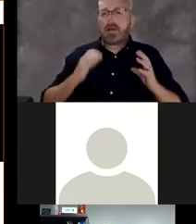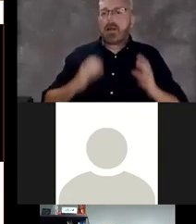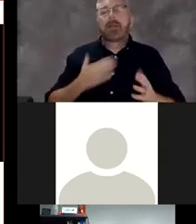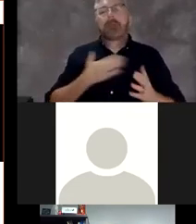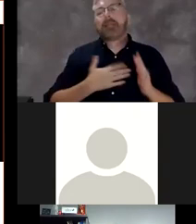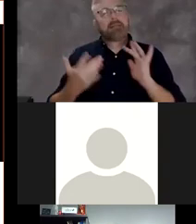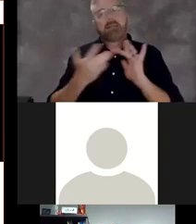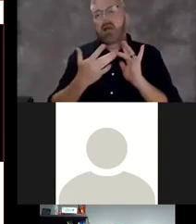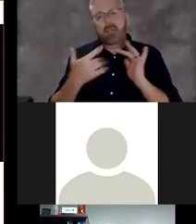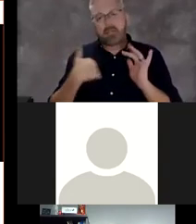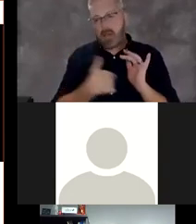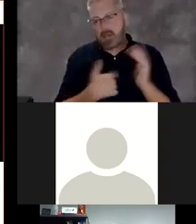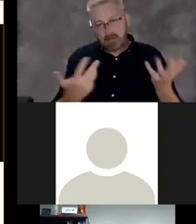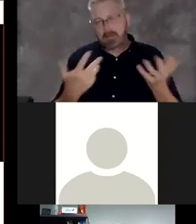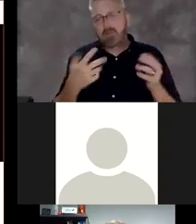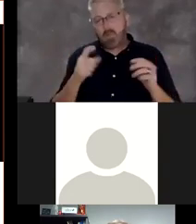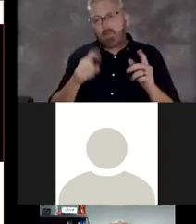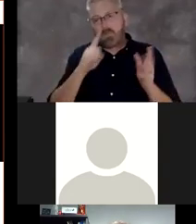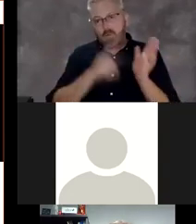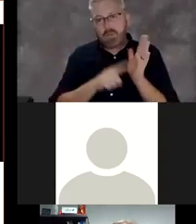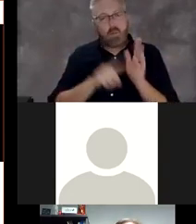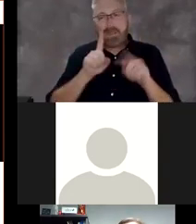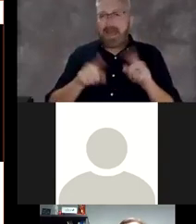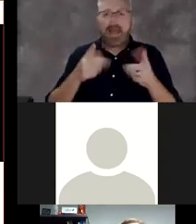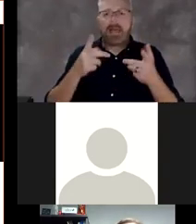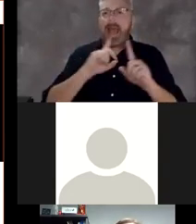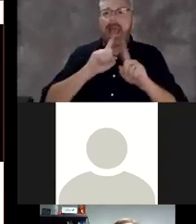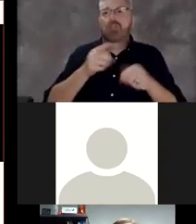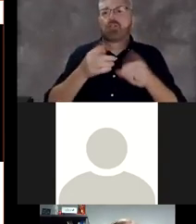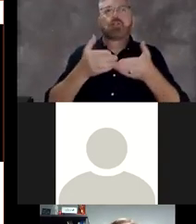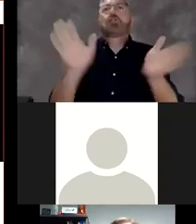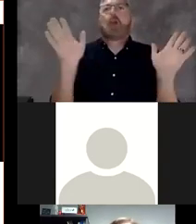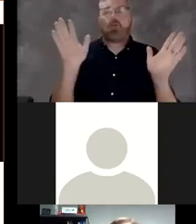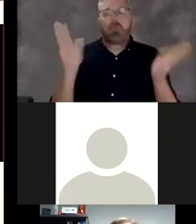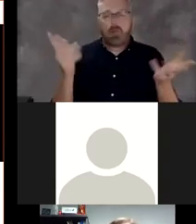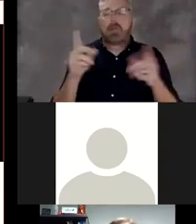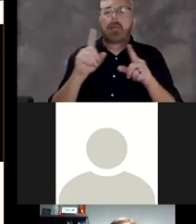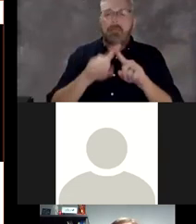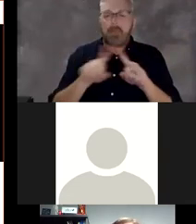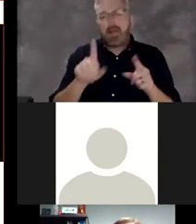I DON'T KNOW THAT WE CAN ANSWER THOSE QUESTIONS RIGHT NOW BUT IT IS A QUESTION THAT COMES UP A LOT.